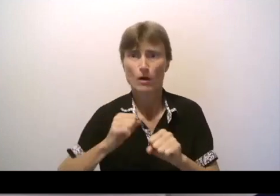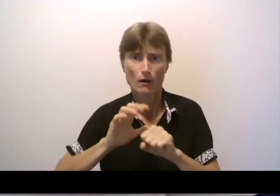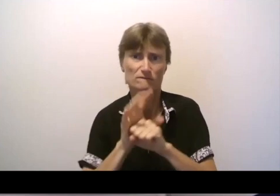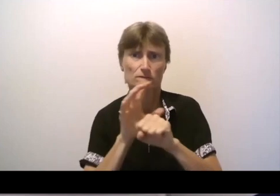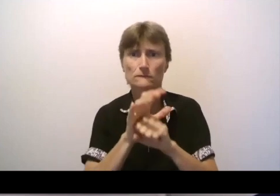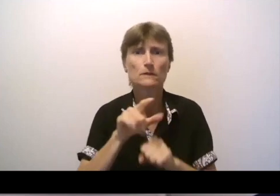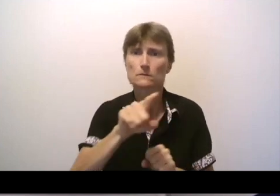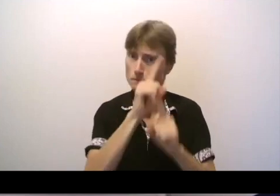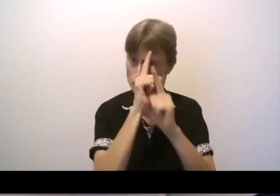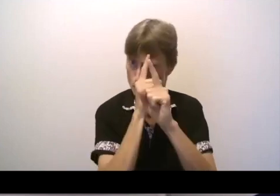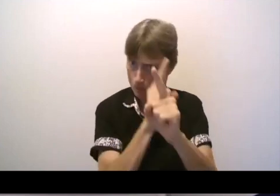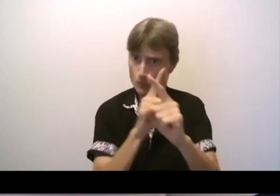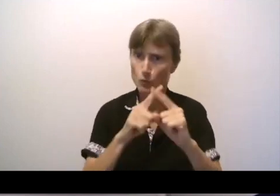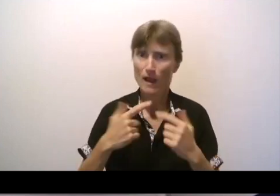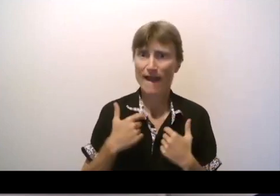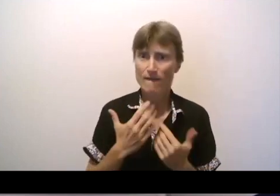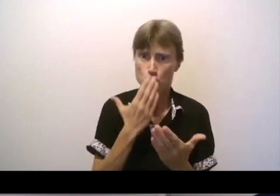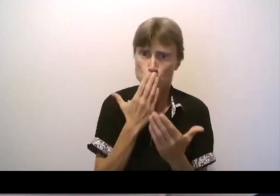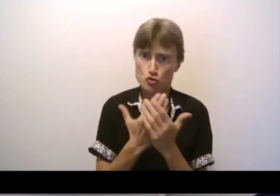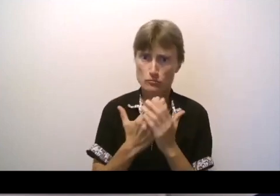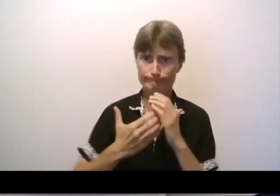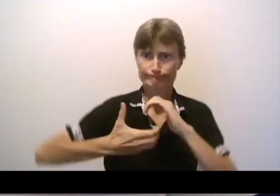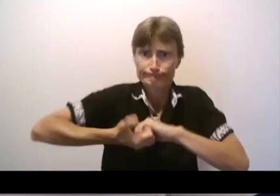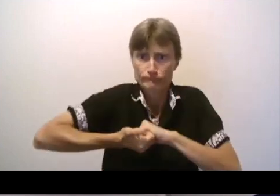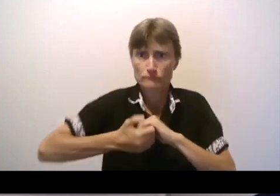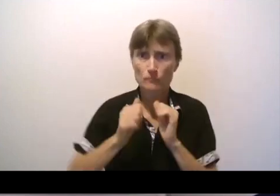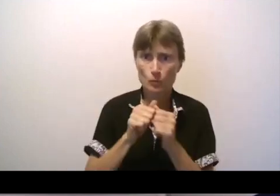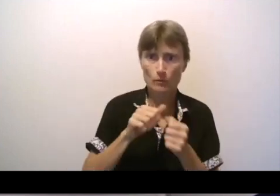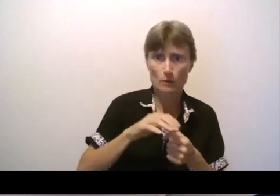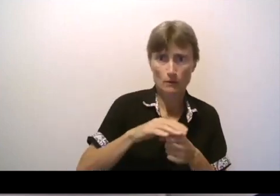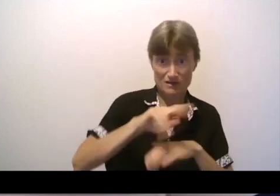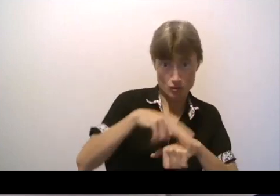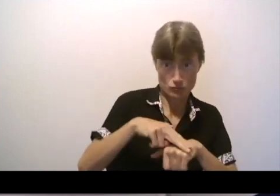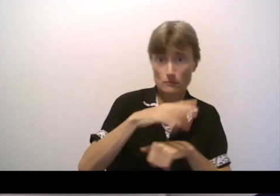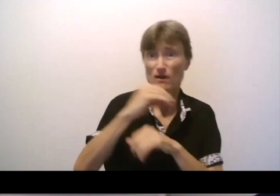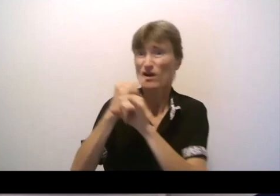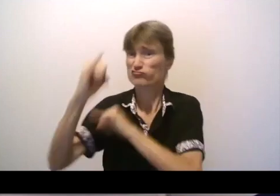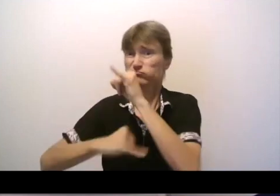for national and global indigenous artists and communities the former executive director of the